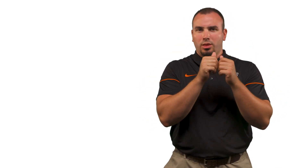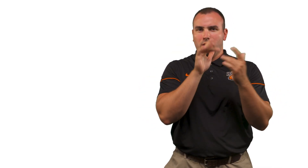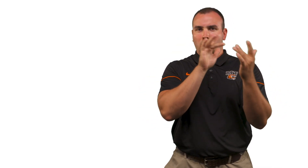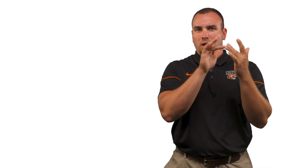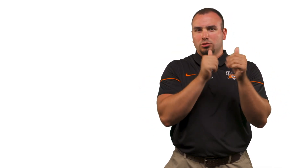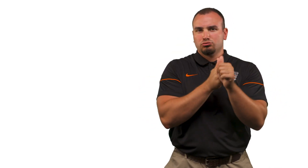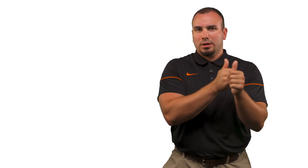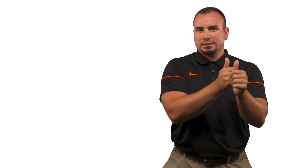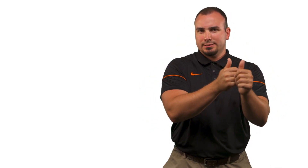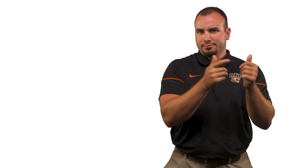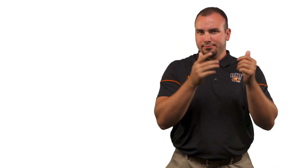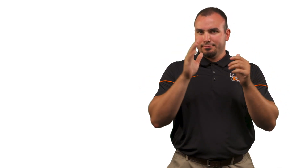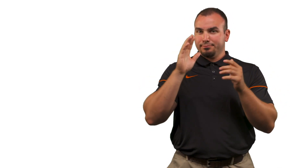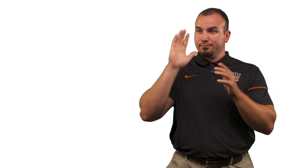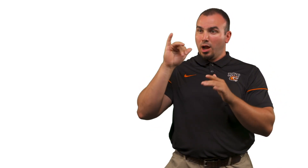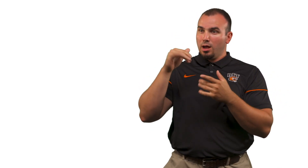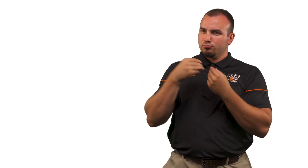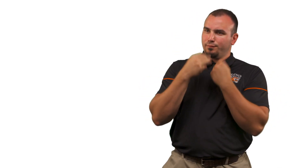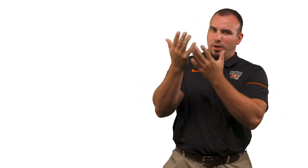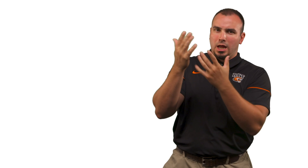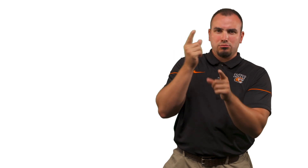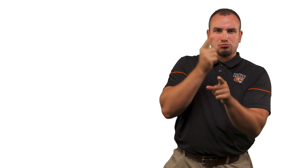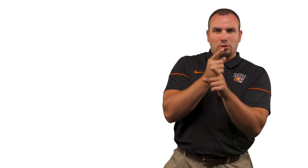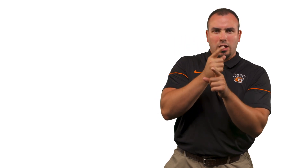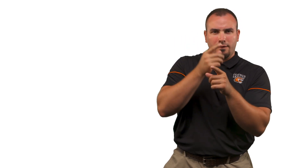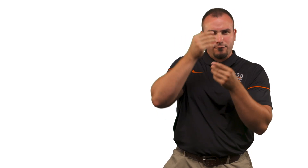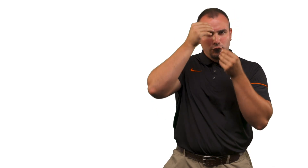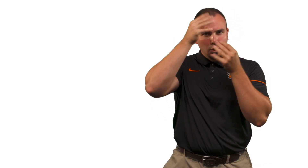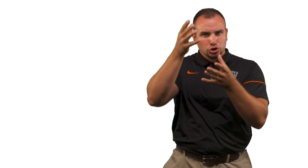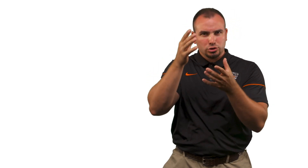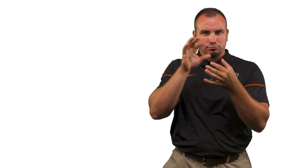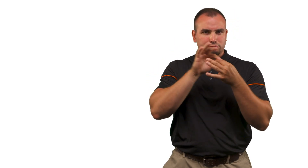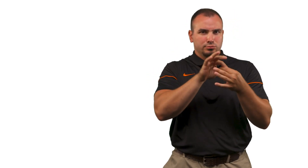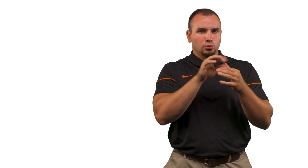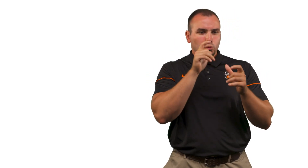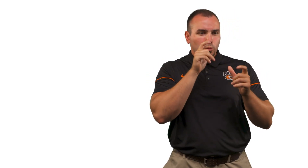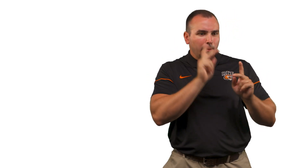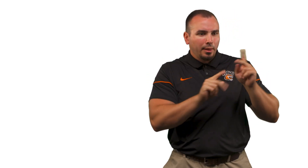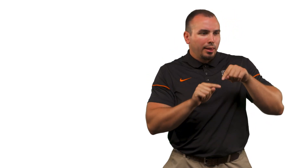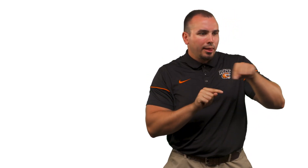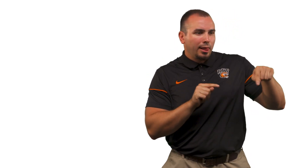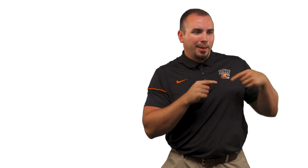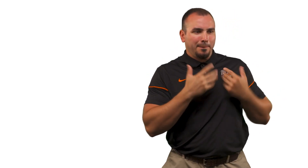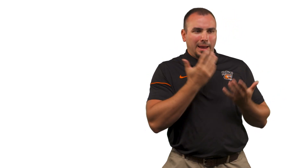comply with contact tracing efforts by providing information relating to individuals with whom